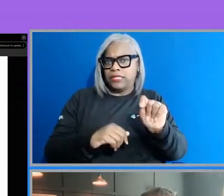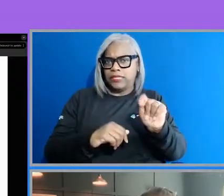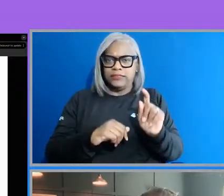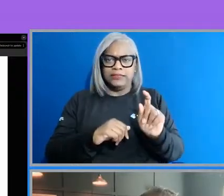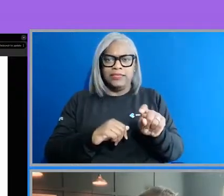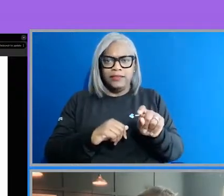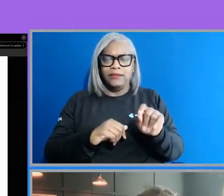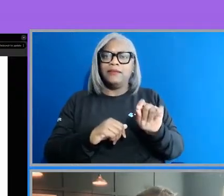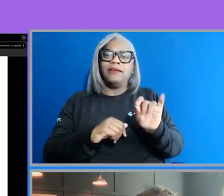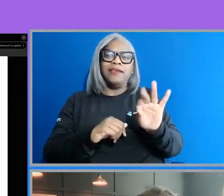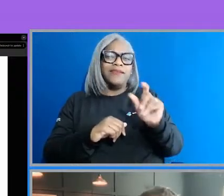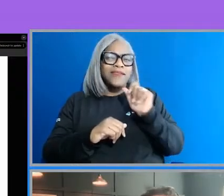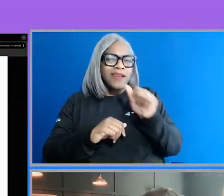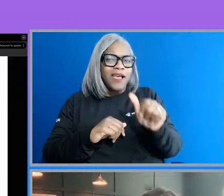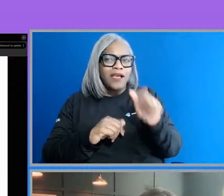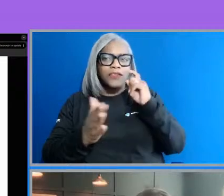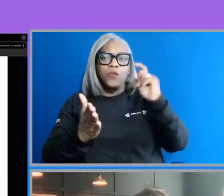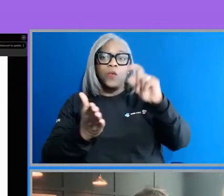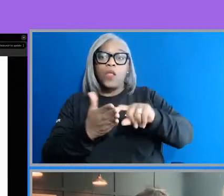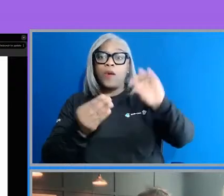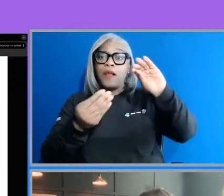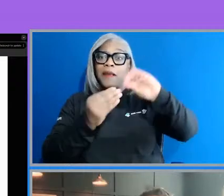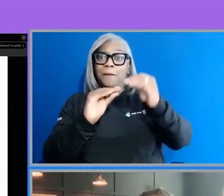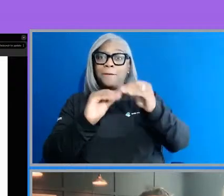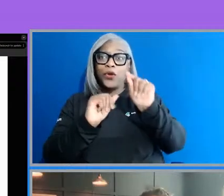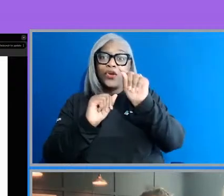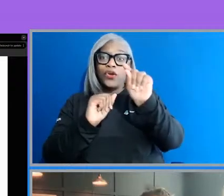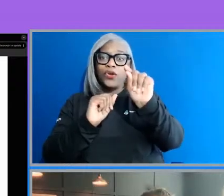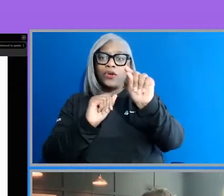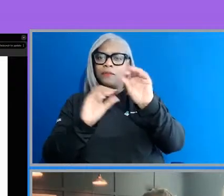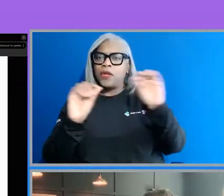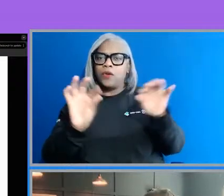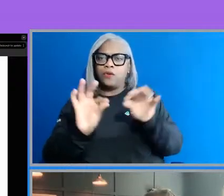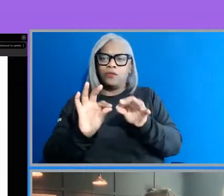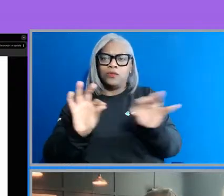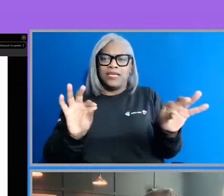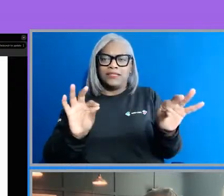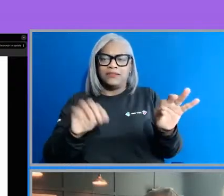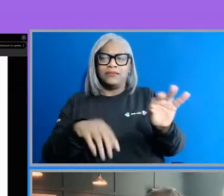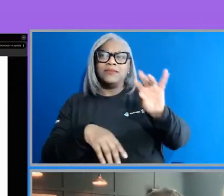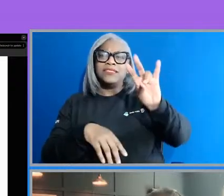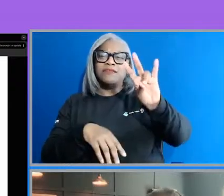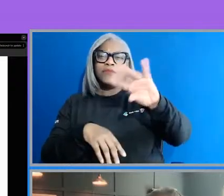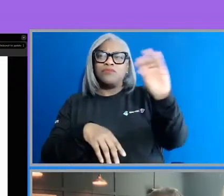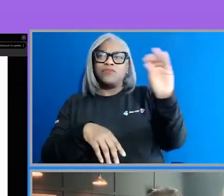this, you would just see a 75% and you'd say 75% of what? So